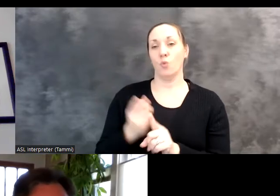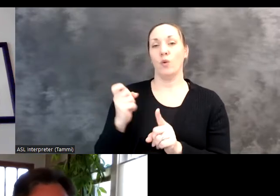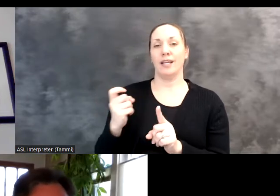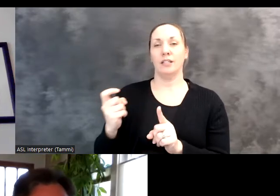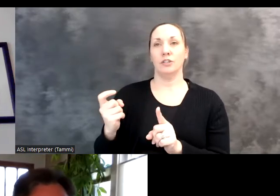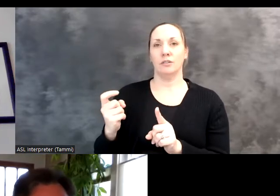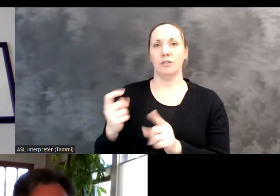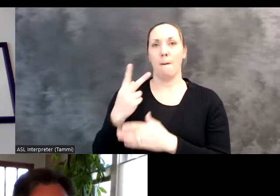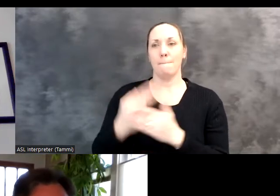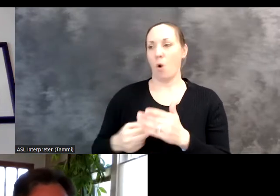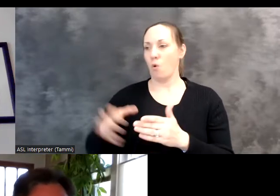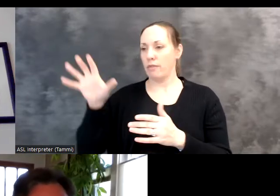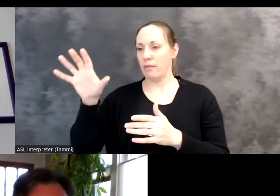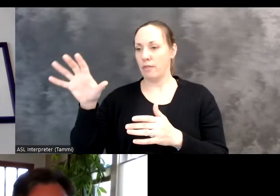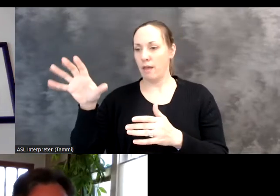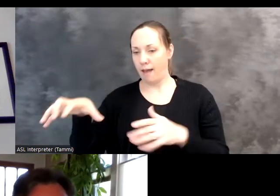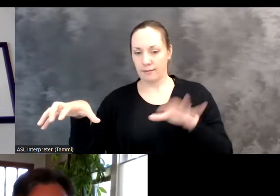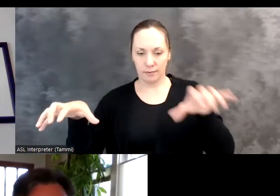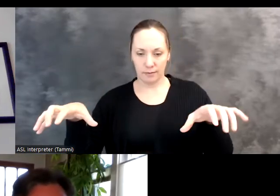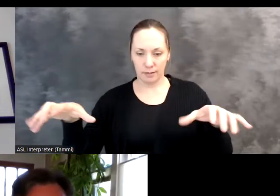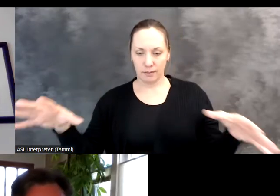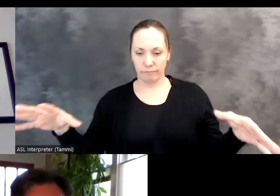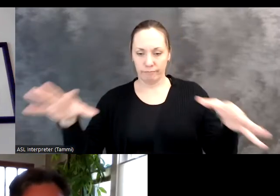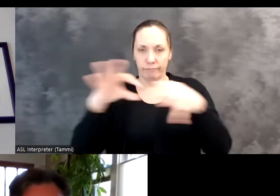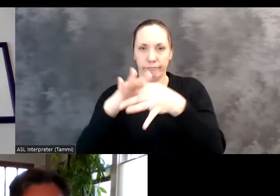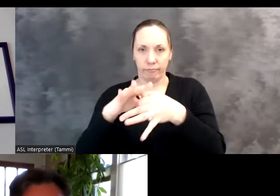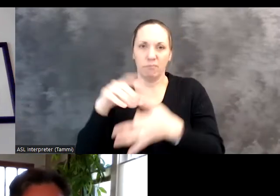Steve. Indeed,